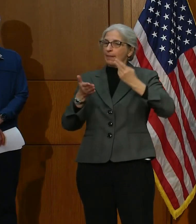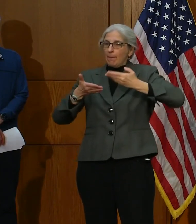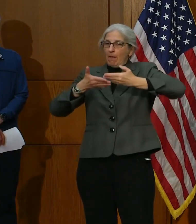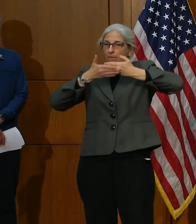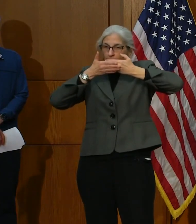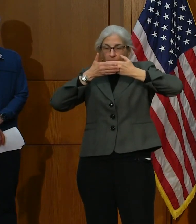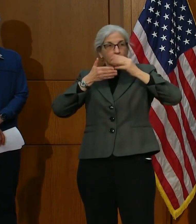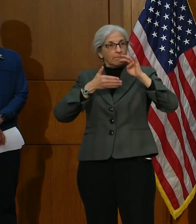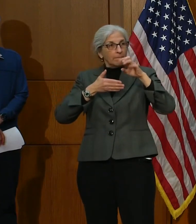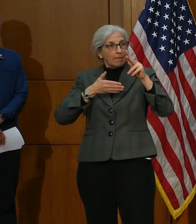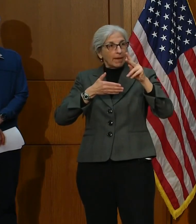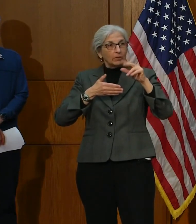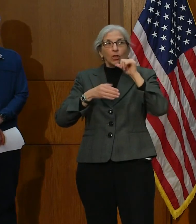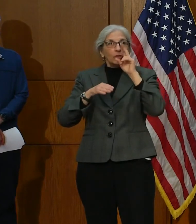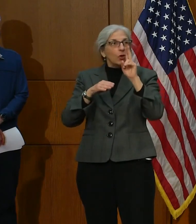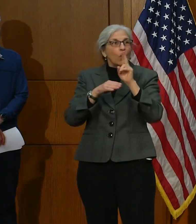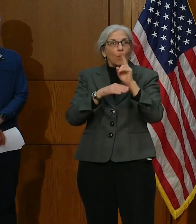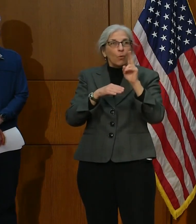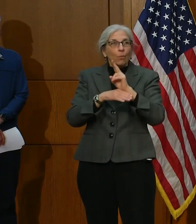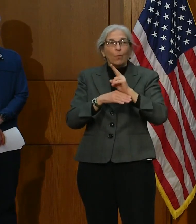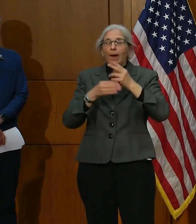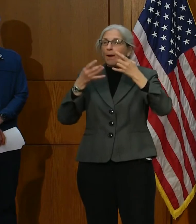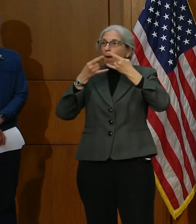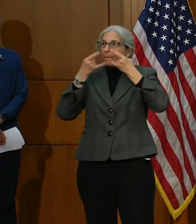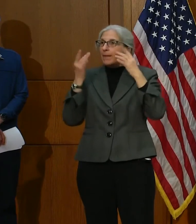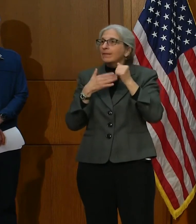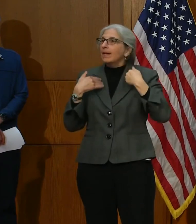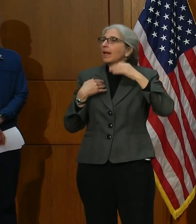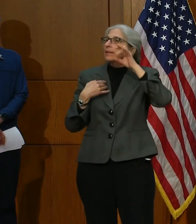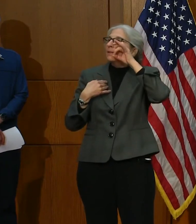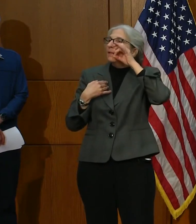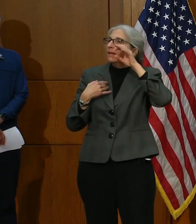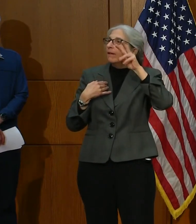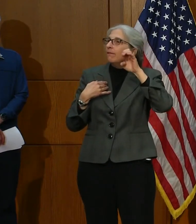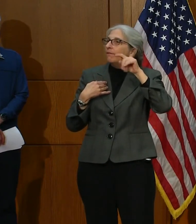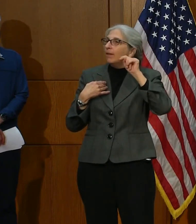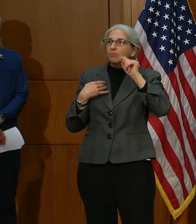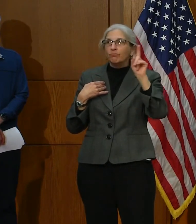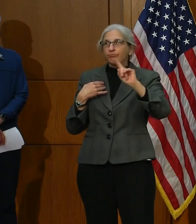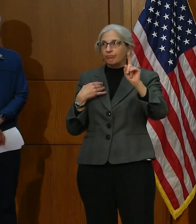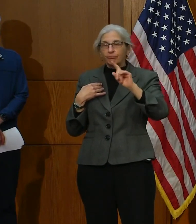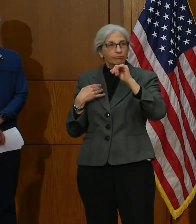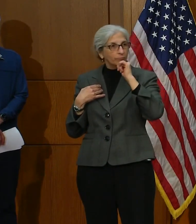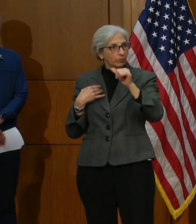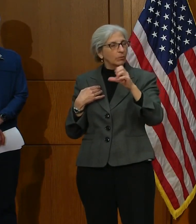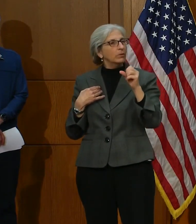BEGINNING, THEY HAVE SAID, WHERE A DOUBLE LAYERED MASK DON'T WEAR MASKS THAT HAVE ONE OF THE VENTS IN THEM THAT ALLOW